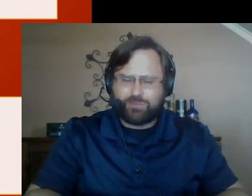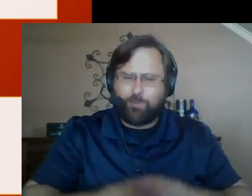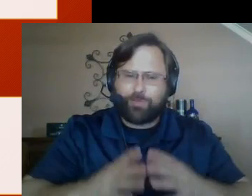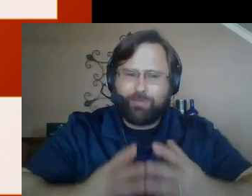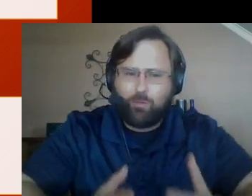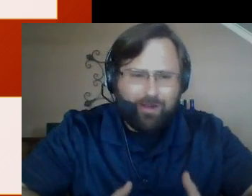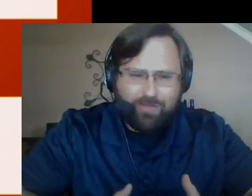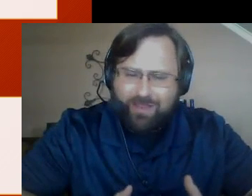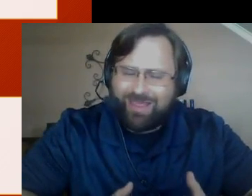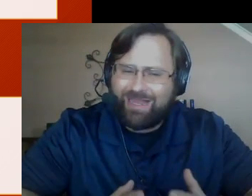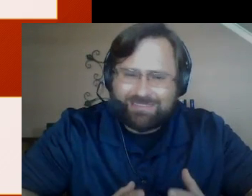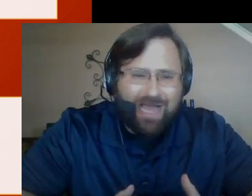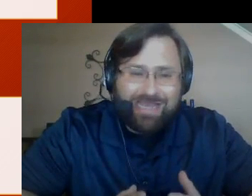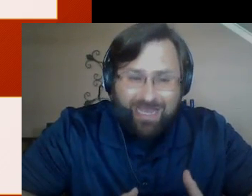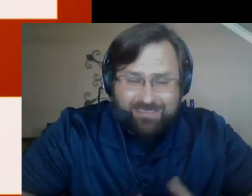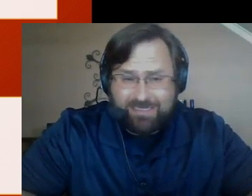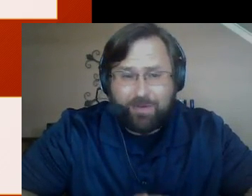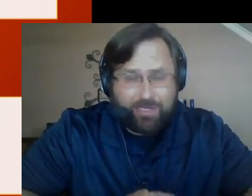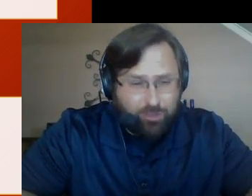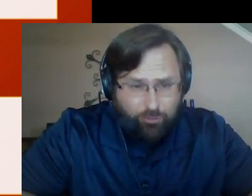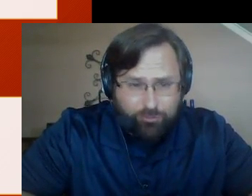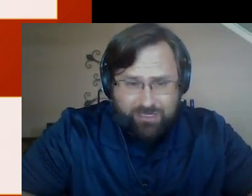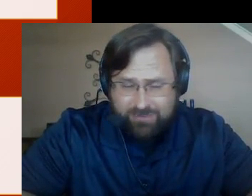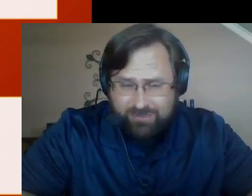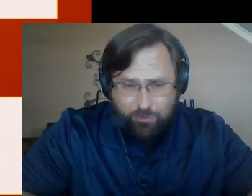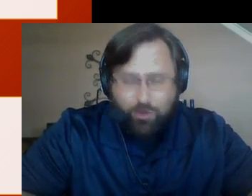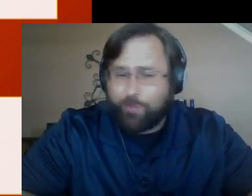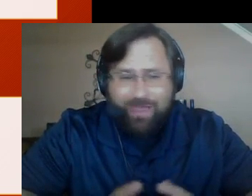so be aware that it is not necessary to use an auxiliary verb